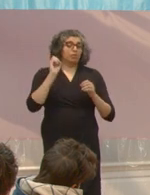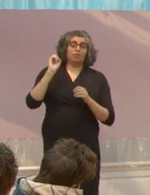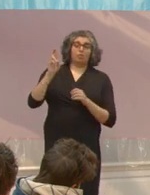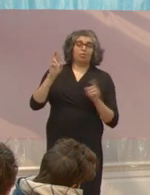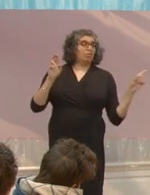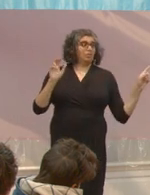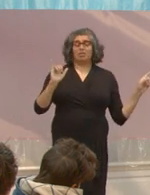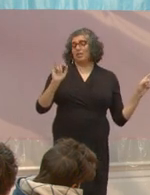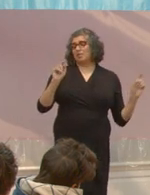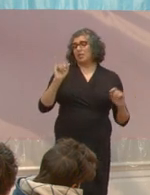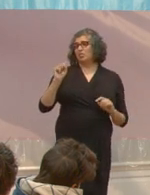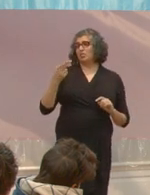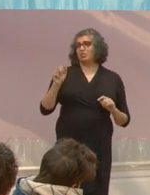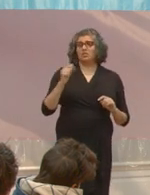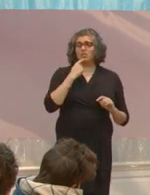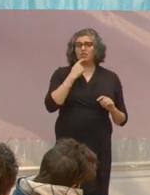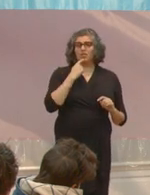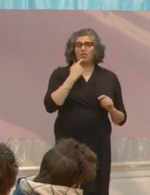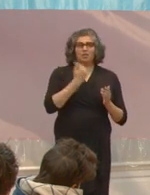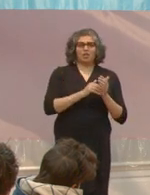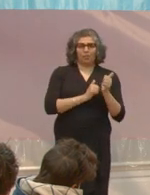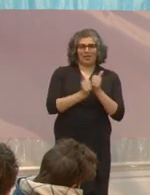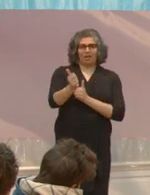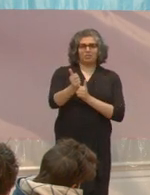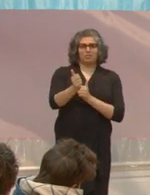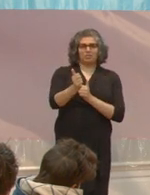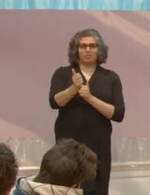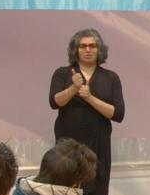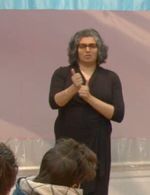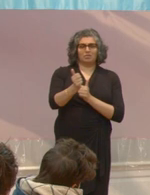you're suggesting, you know, once again, beyond the limits,